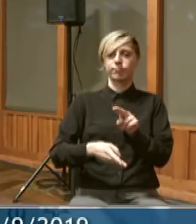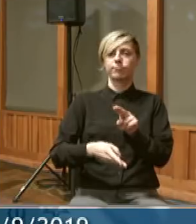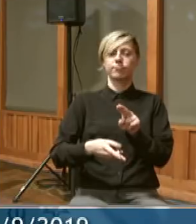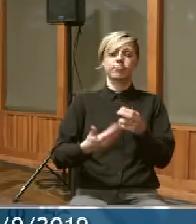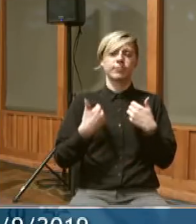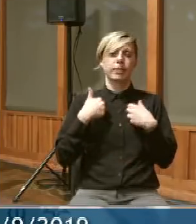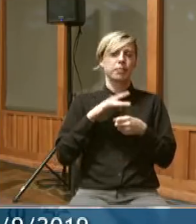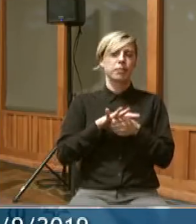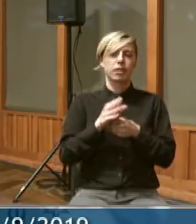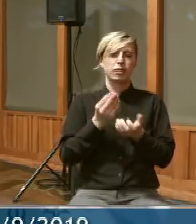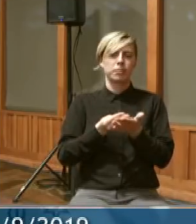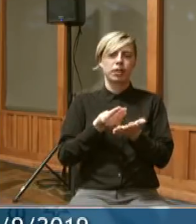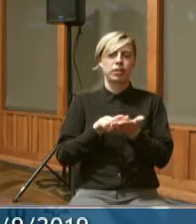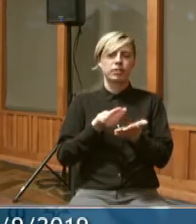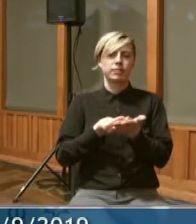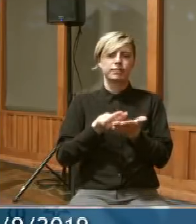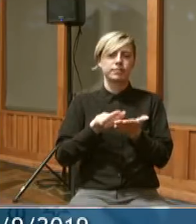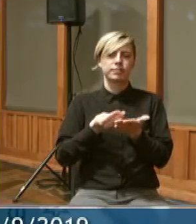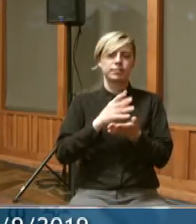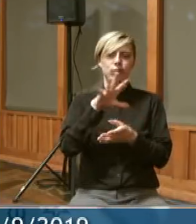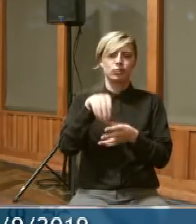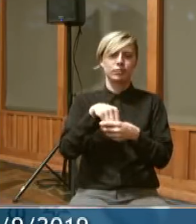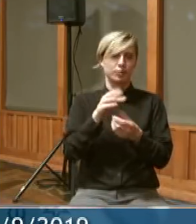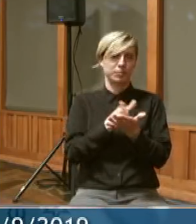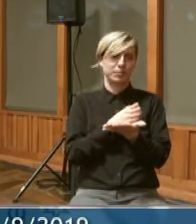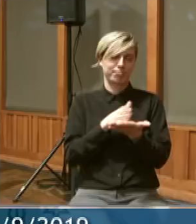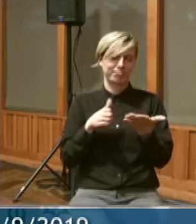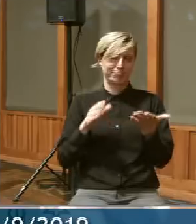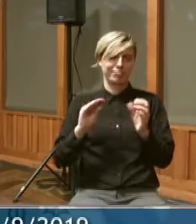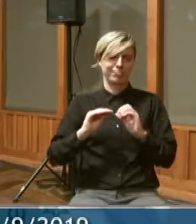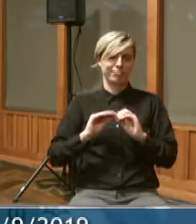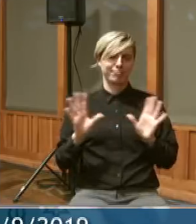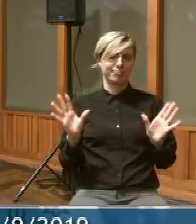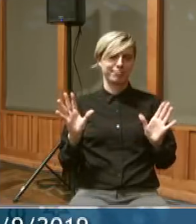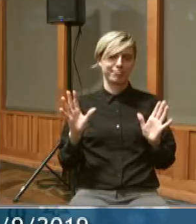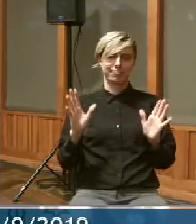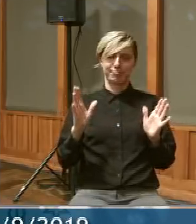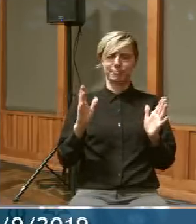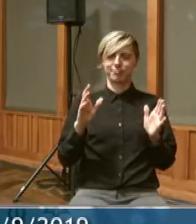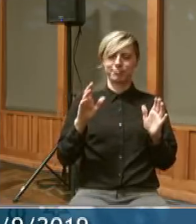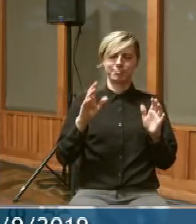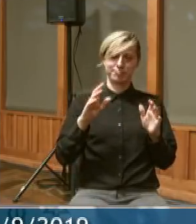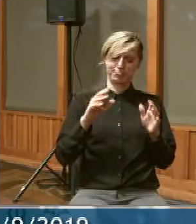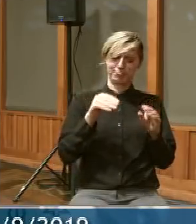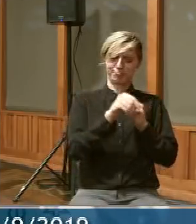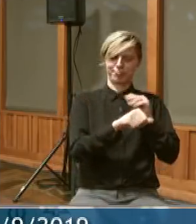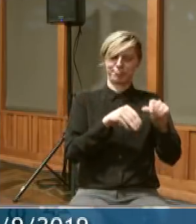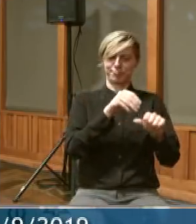WE'RE ASKING THAT THE GANG TASK FORCE BE DEFUNDED AND THERE'S PLENTY OF MONEY IN